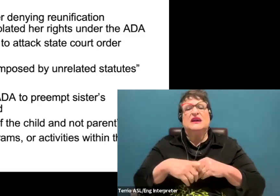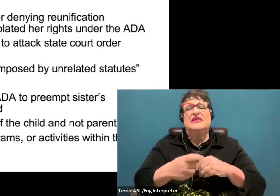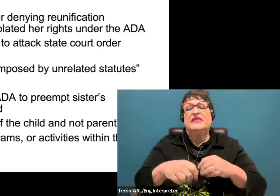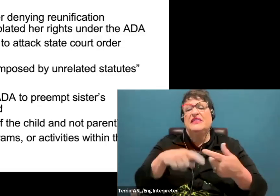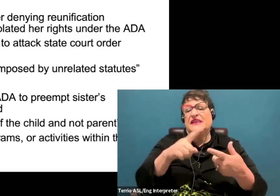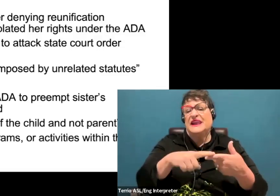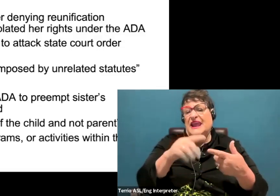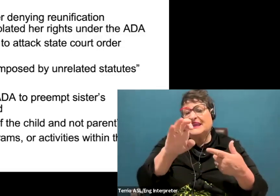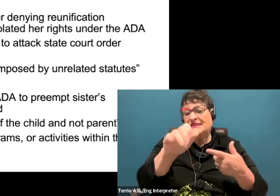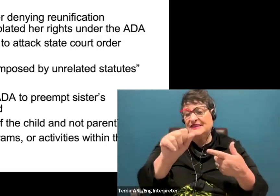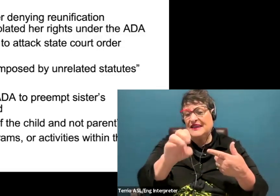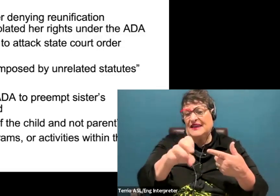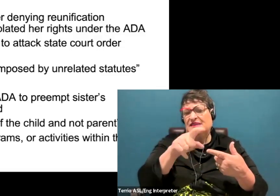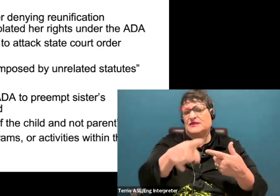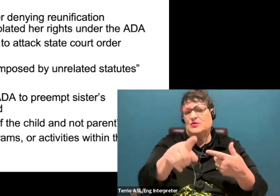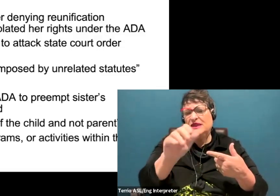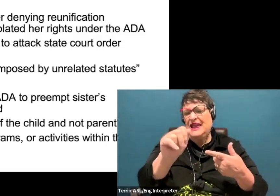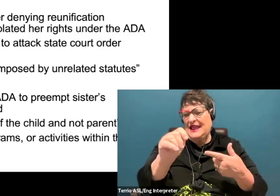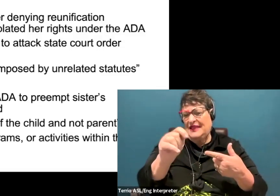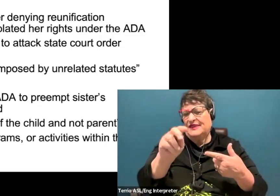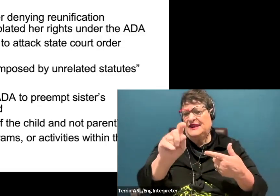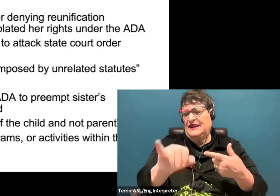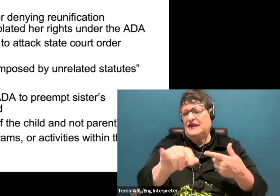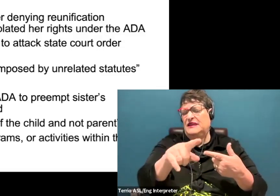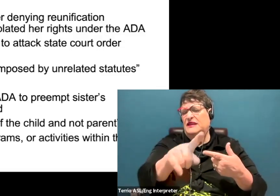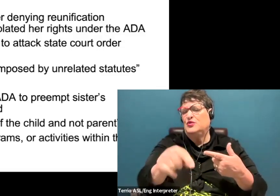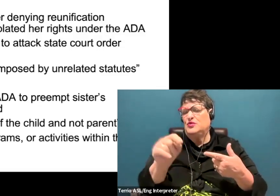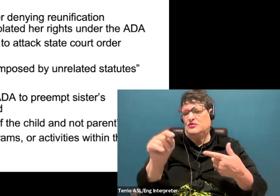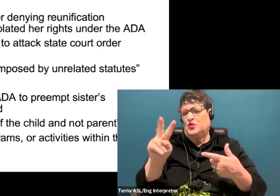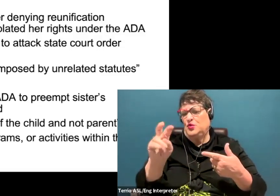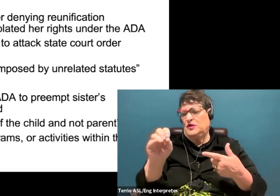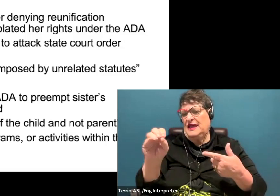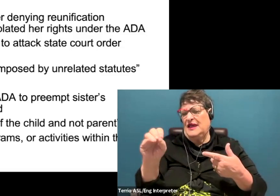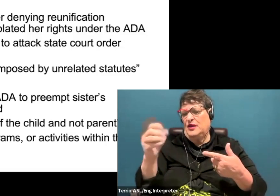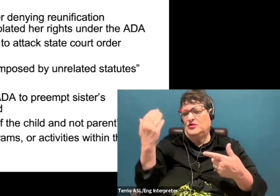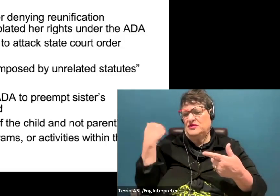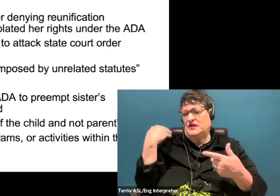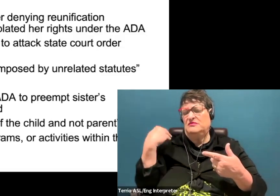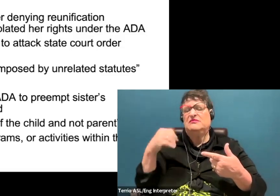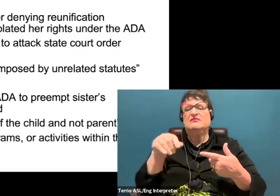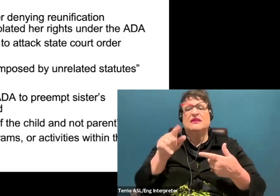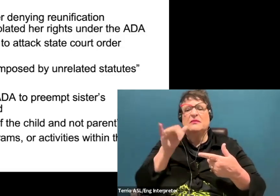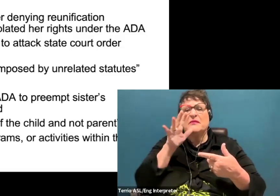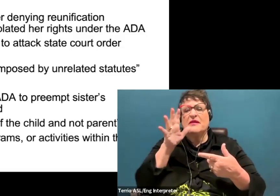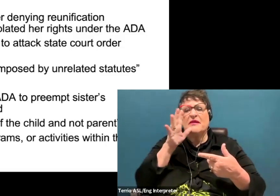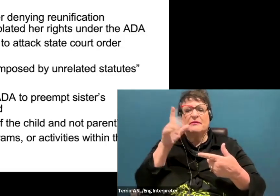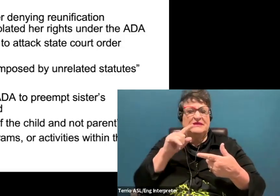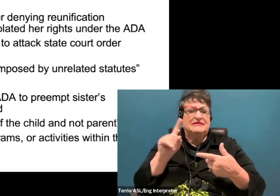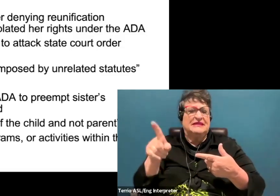Also in 2000, it involves a mom who is a psychiatric patient, she's hospitalized, and she also